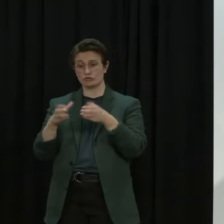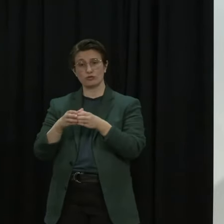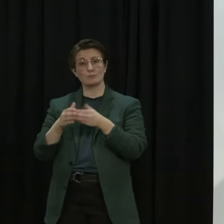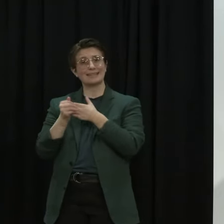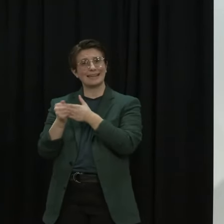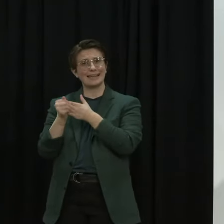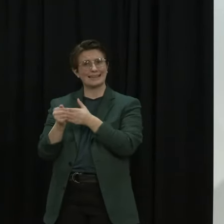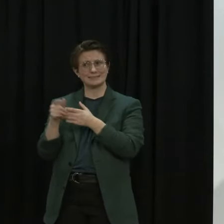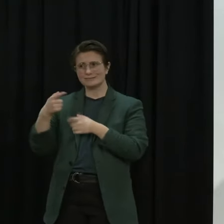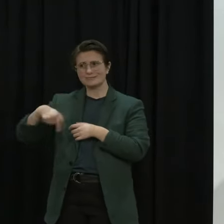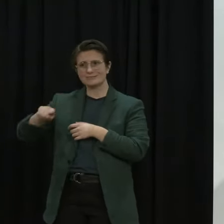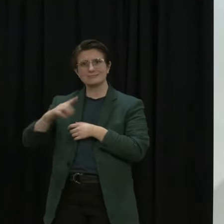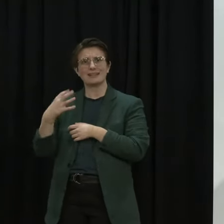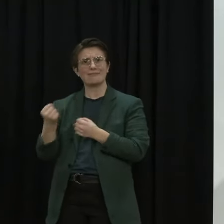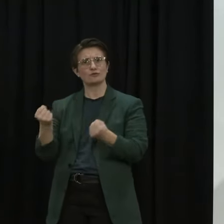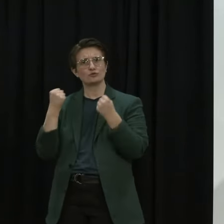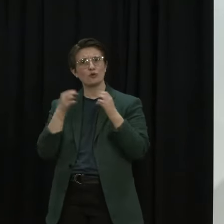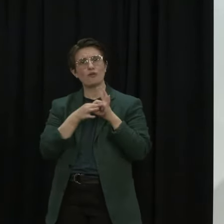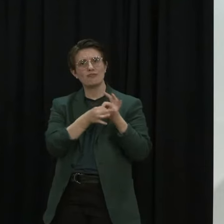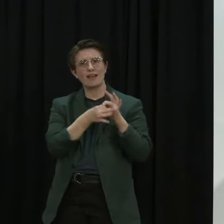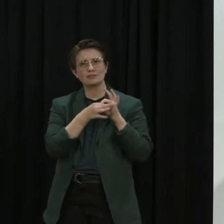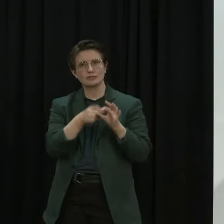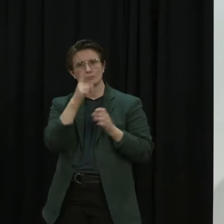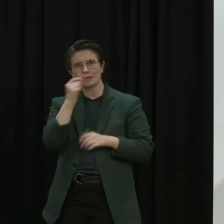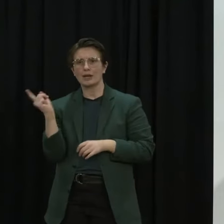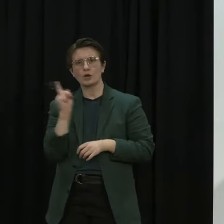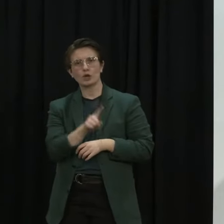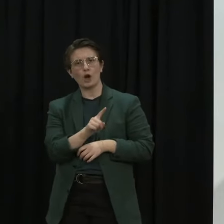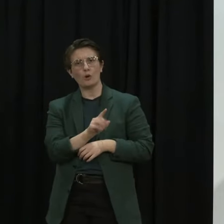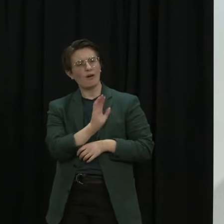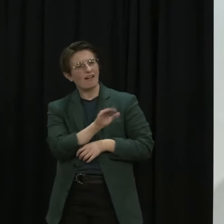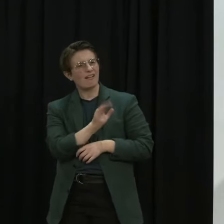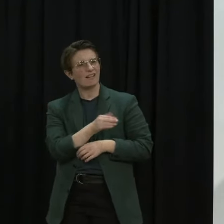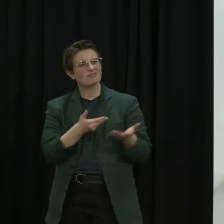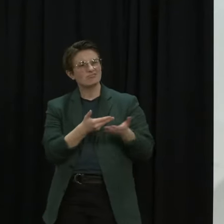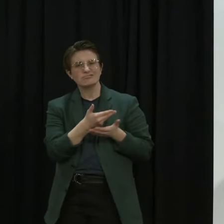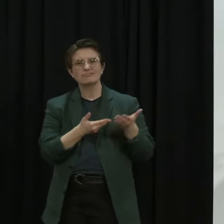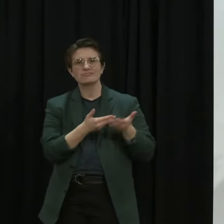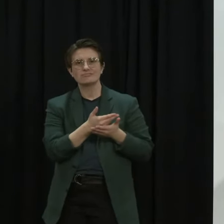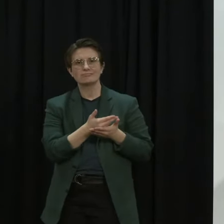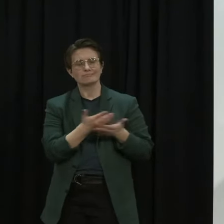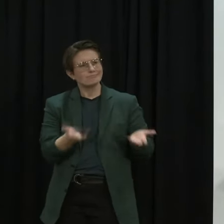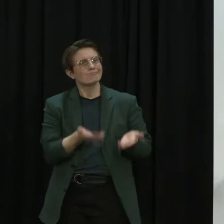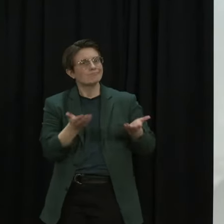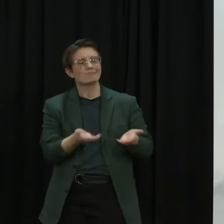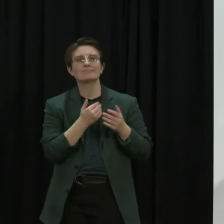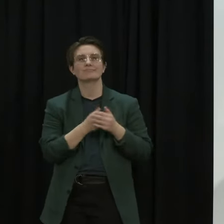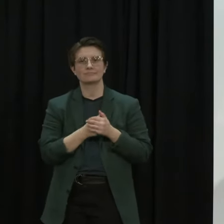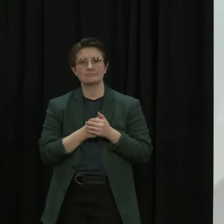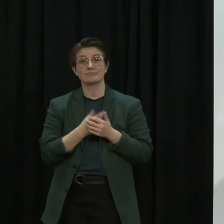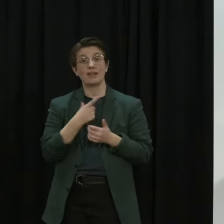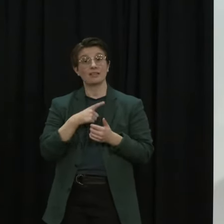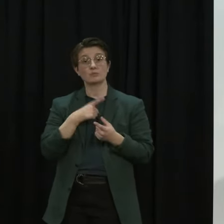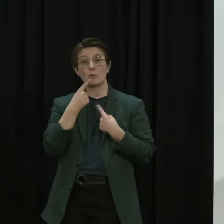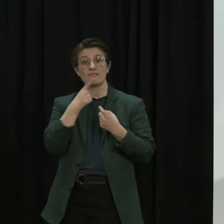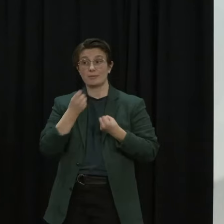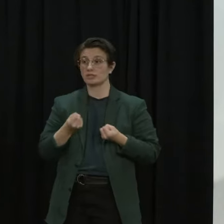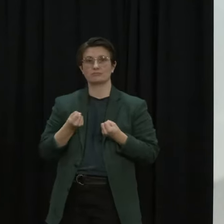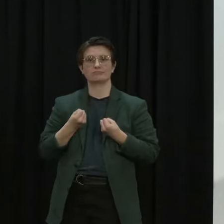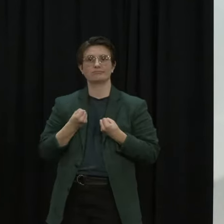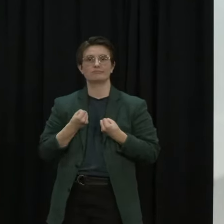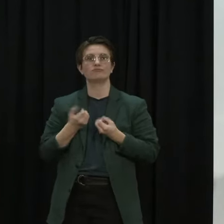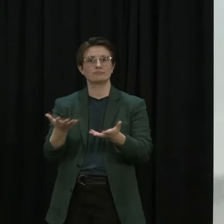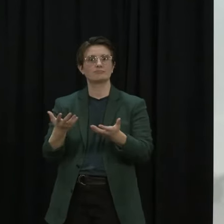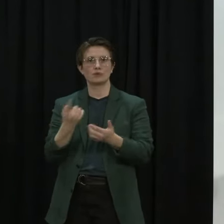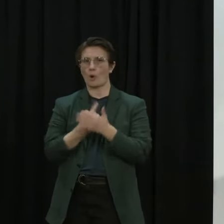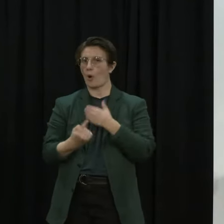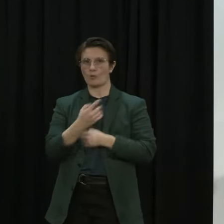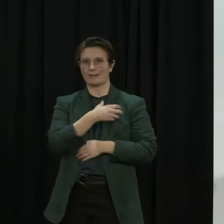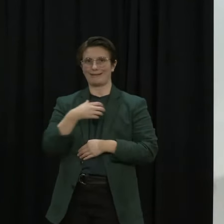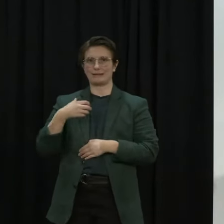Civic leaders do similar thing,